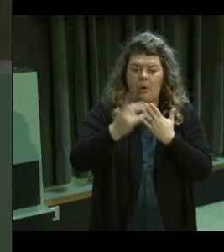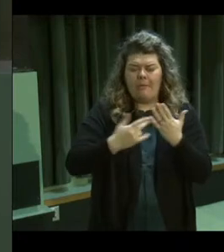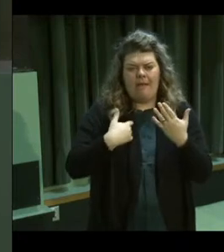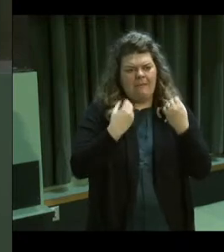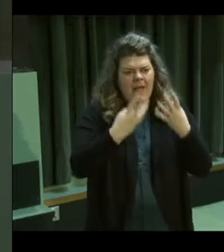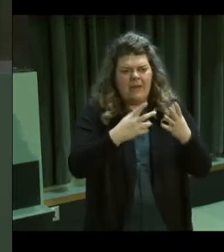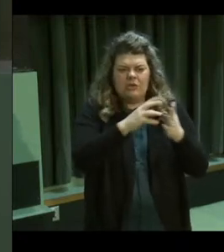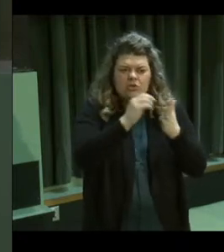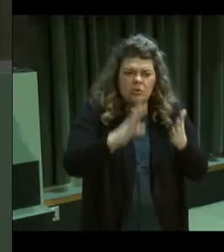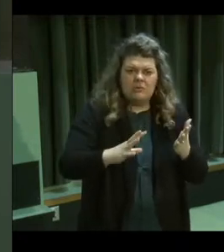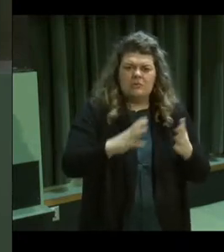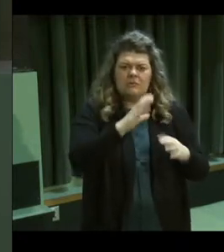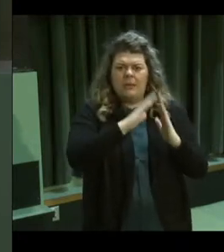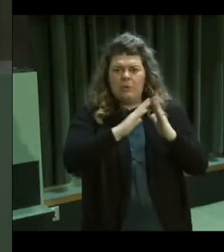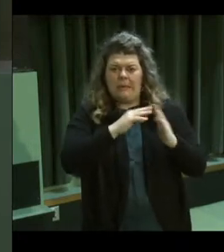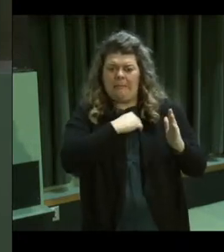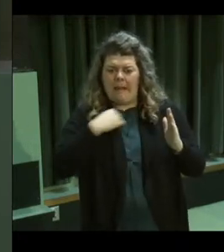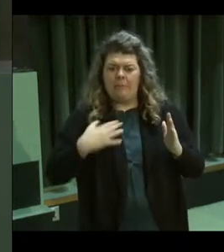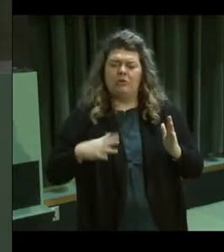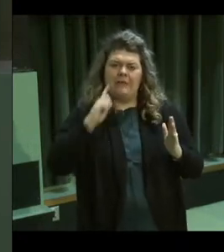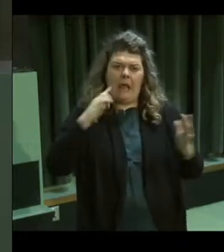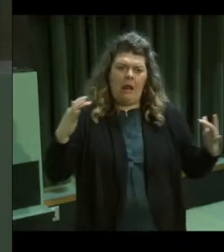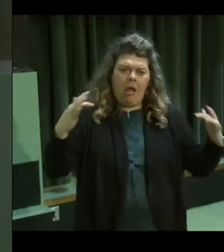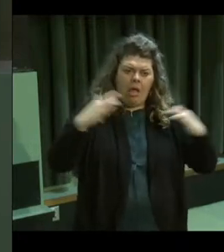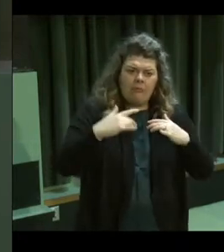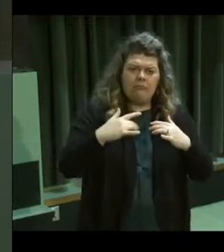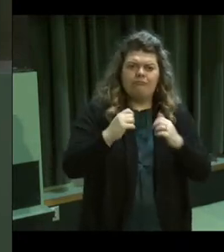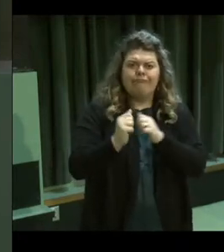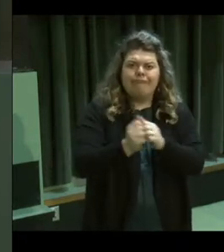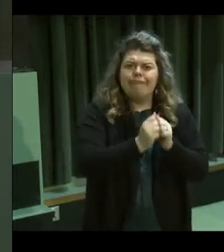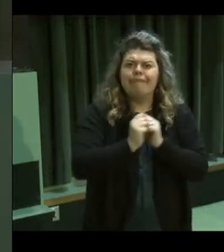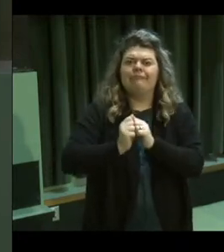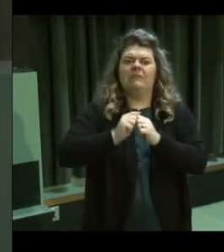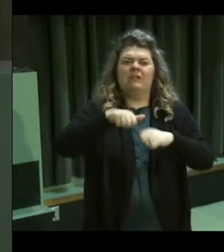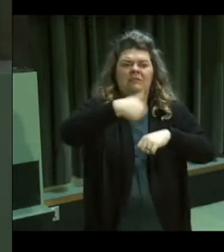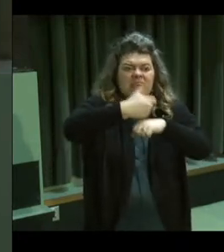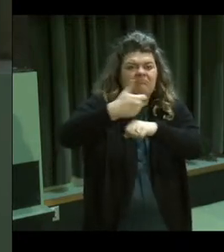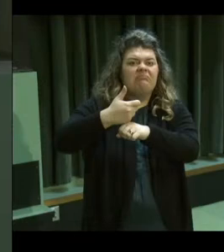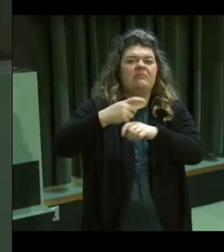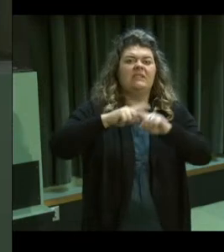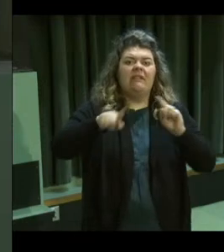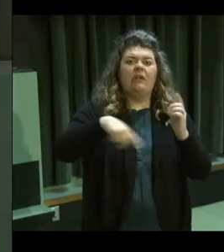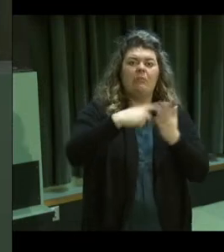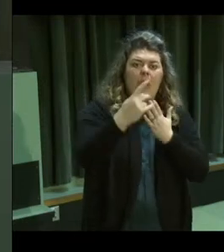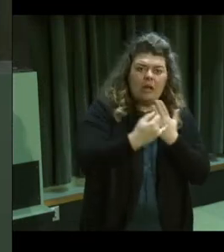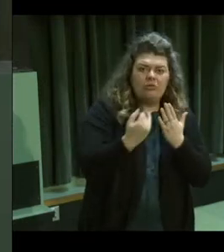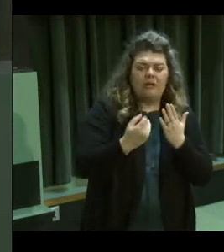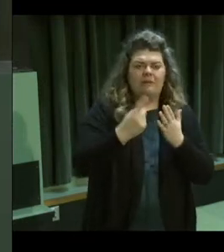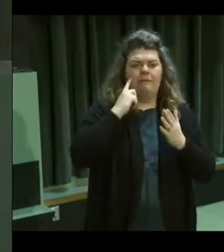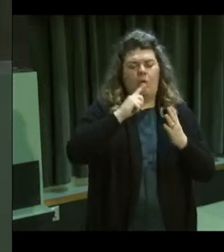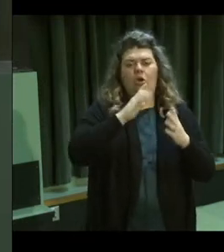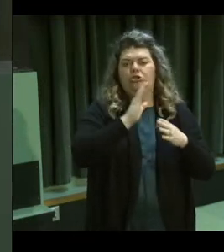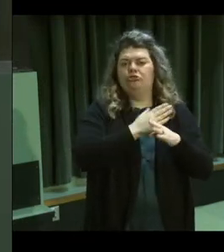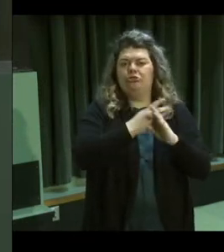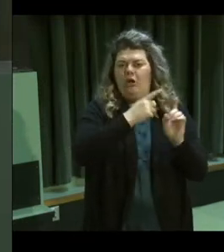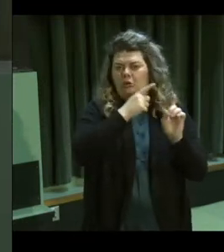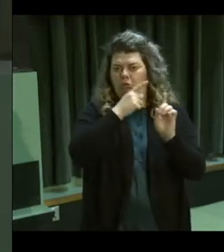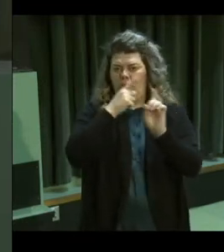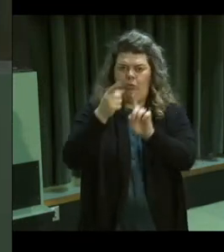bring together students and community members to identify